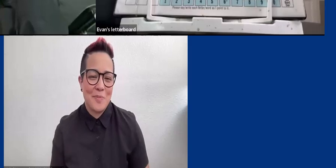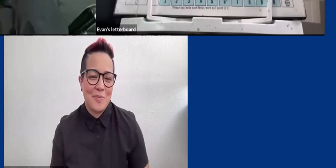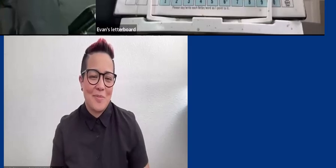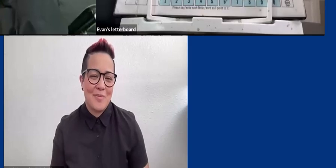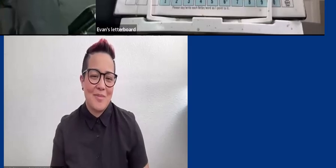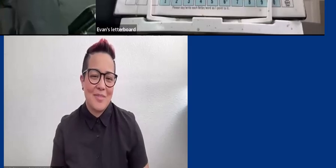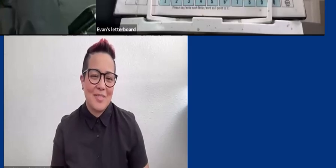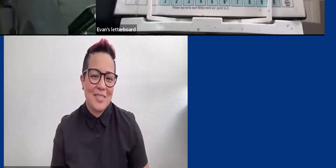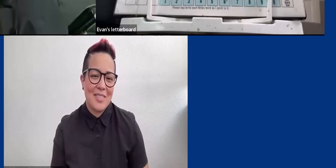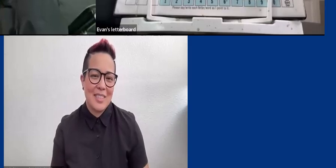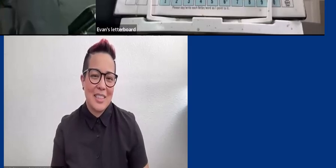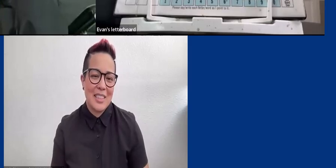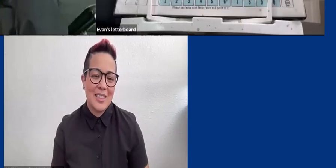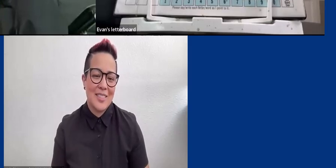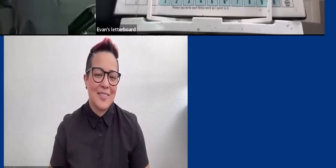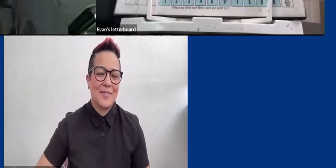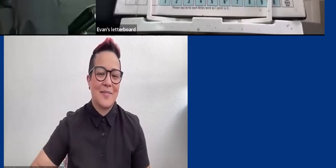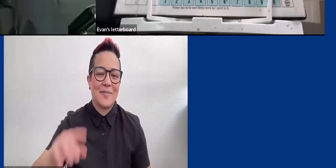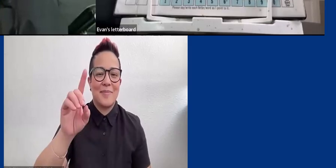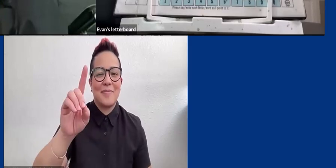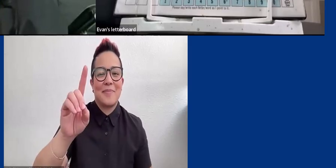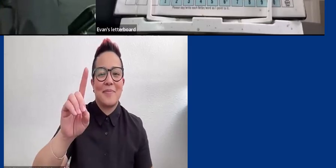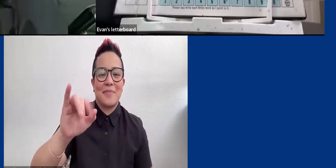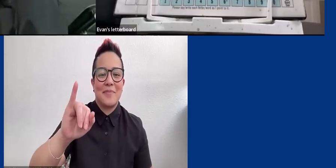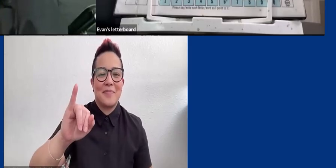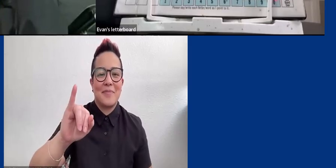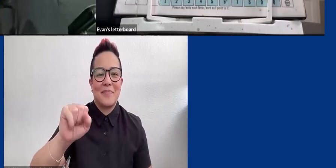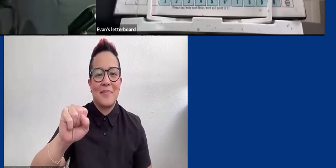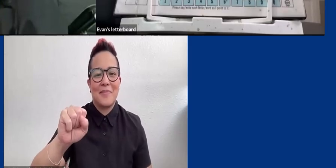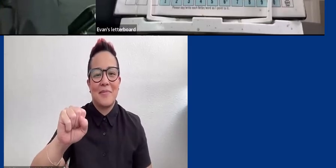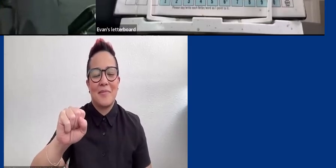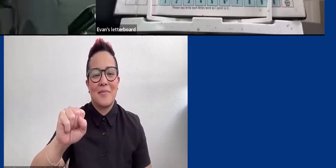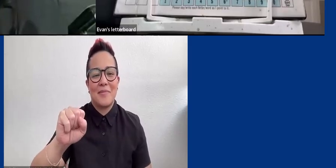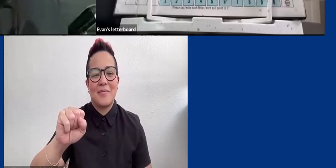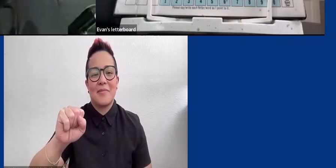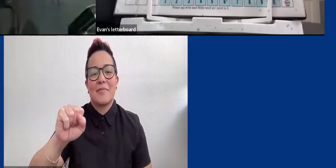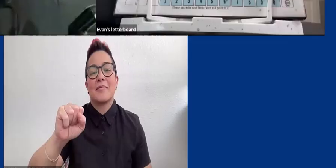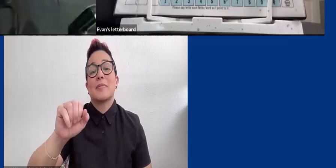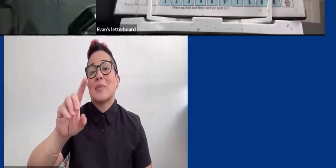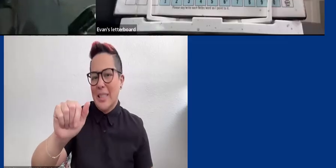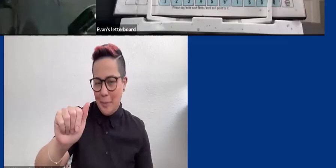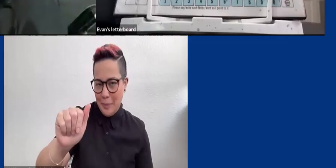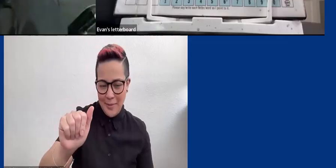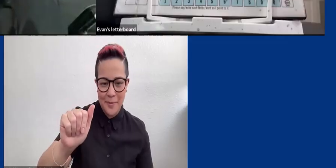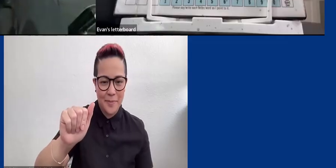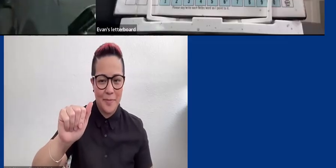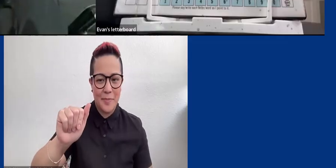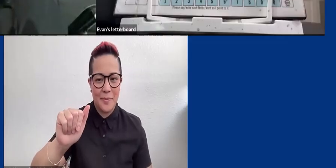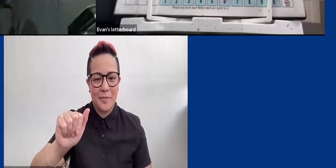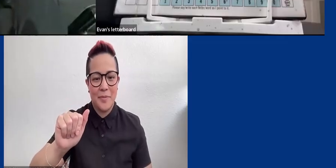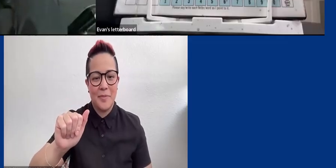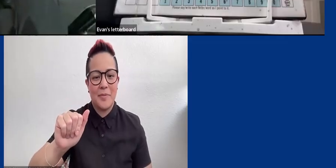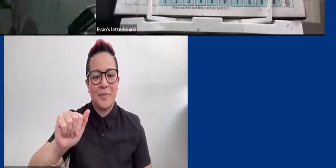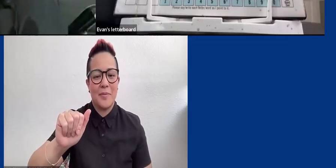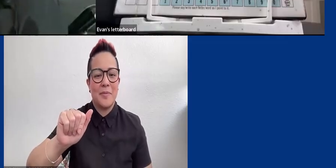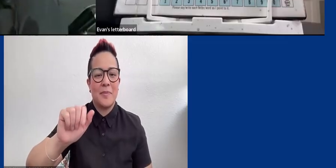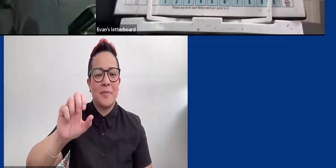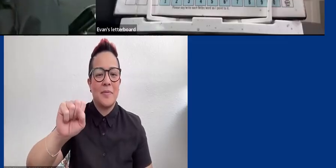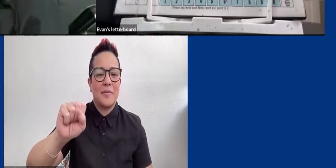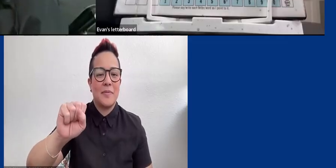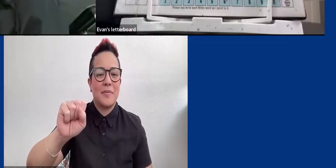D-I-S. Disability S-U-T-U studies